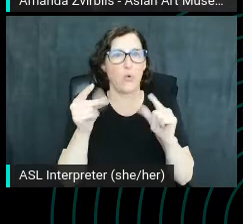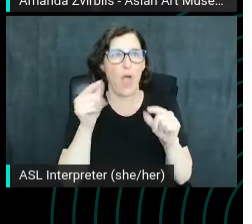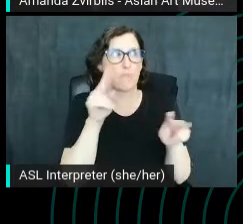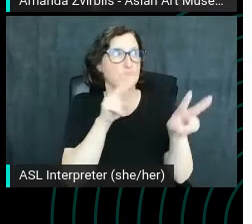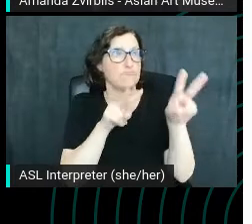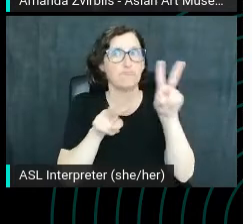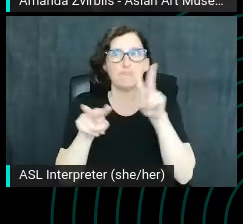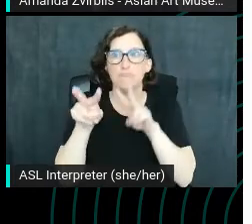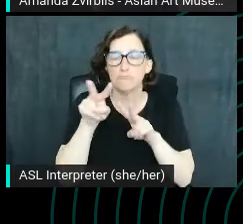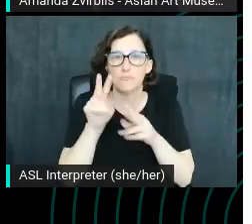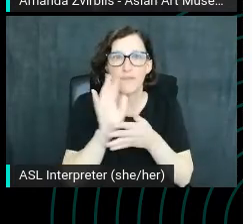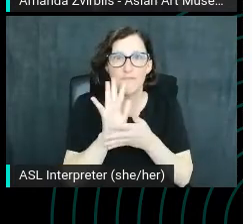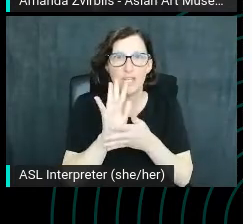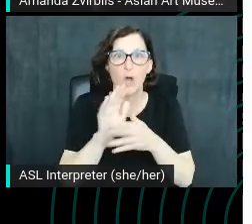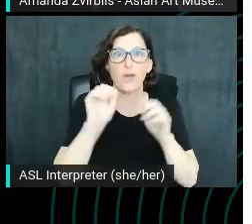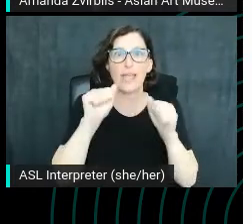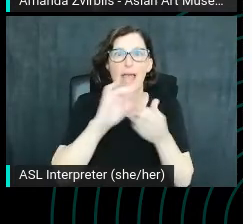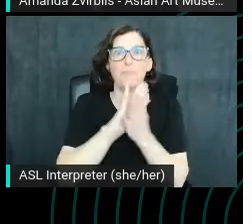and it can turn into a video tour.